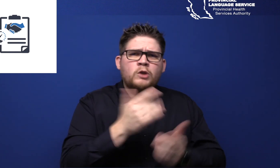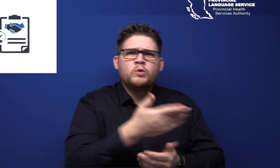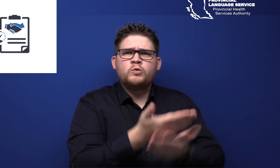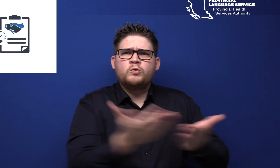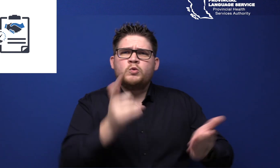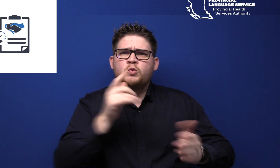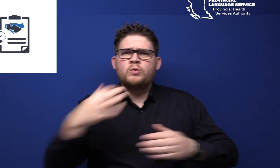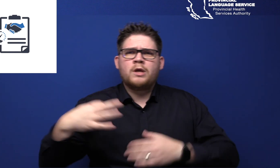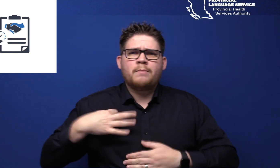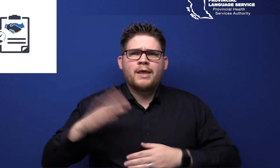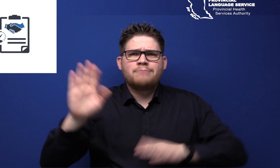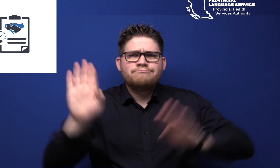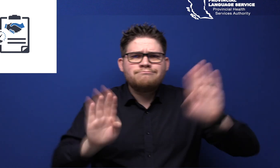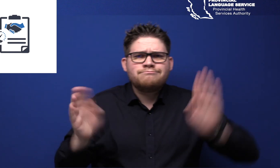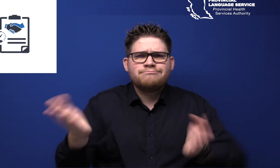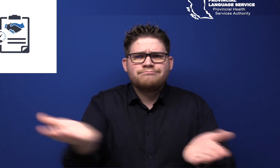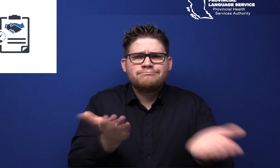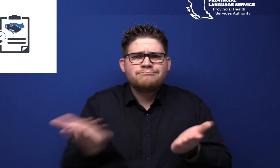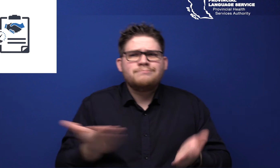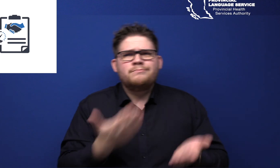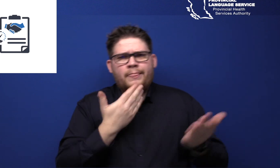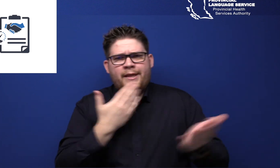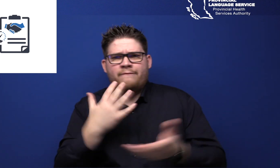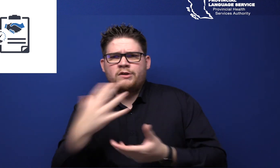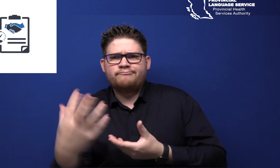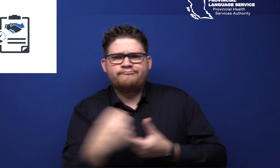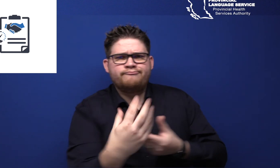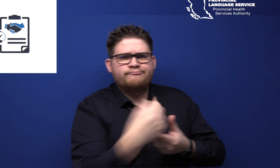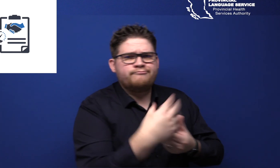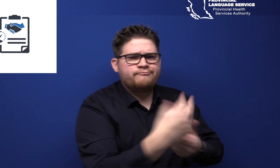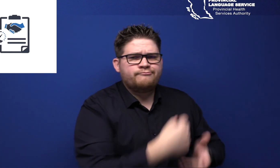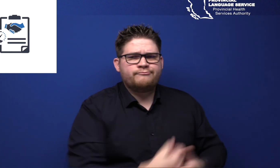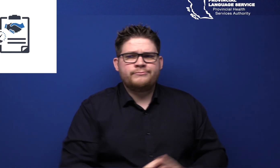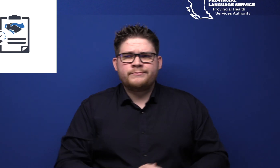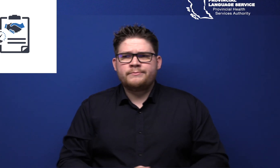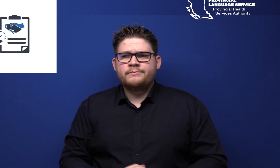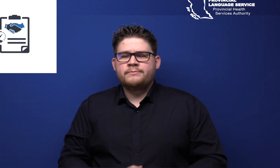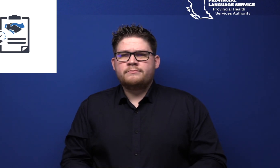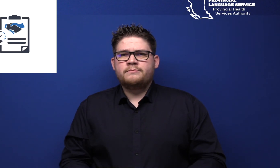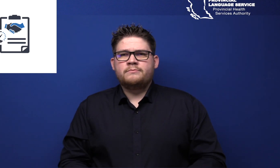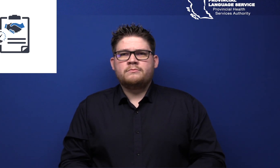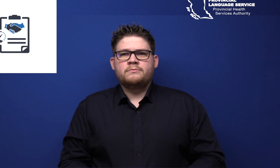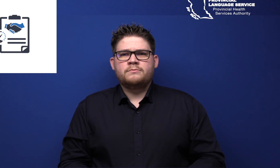WE ALSO WANT TO THANK ALL OF THE OTHER APPLICANTS WHO SUBMITTED BIDS.